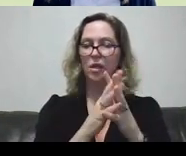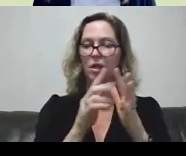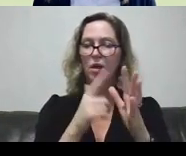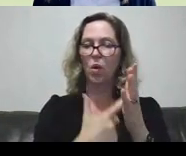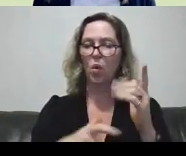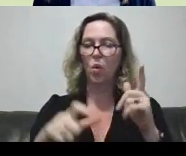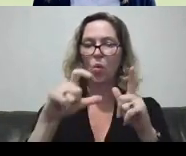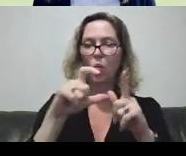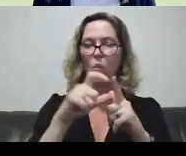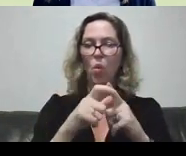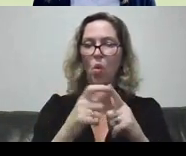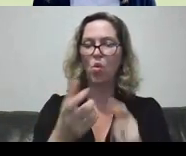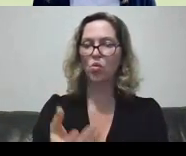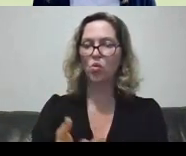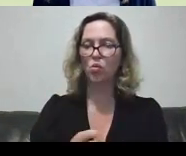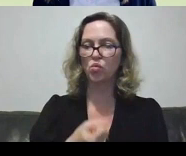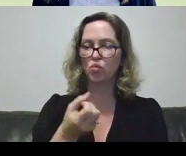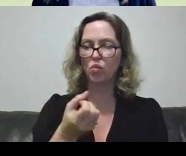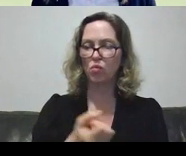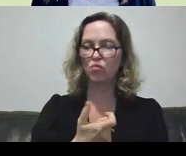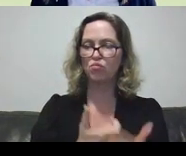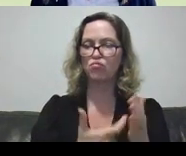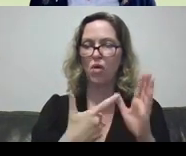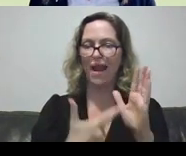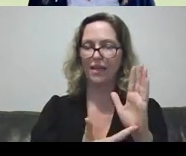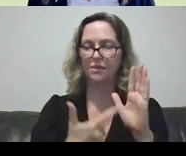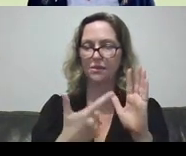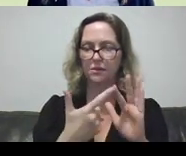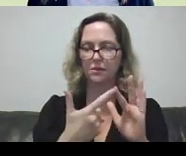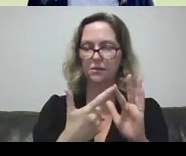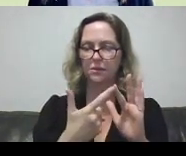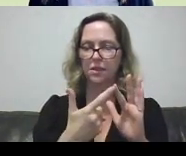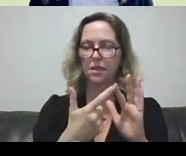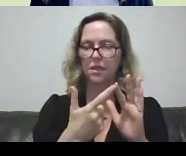it may also be helpful in other areas so just it's there, it's